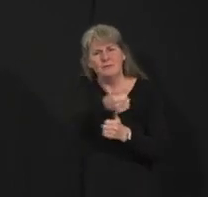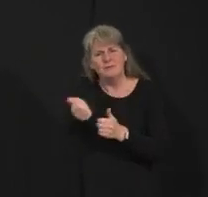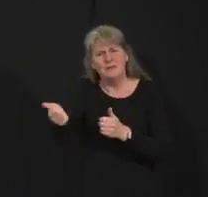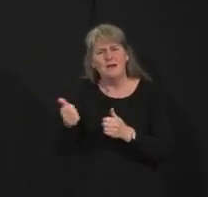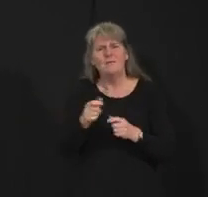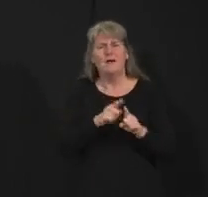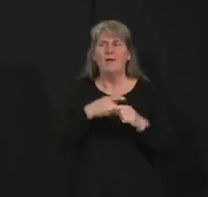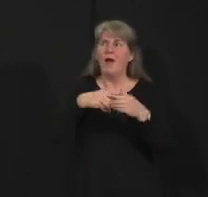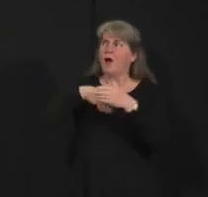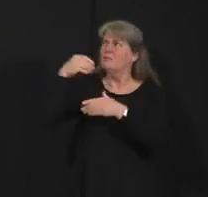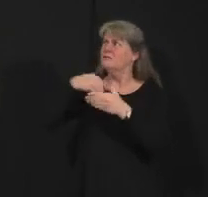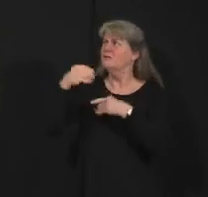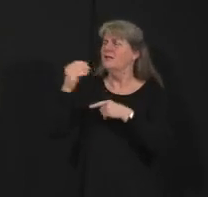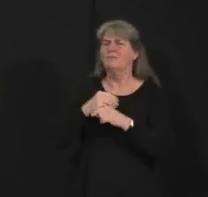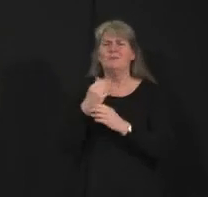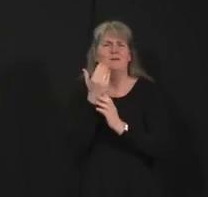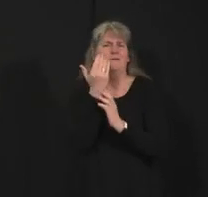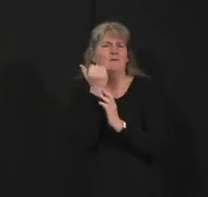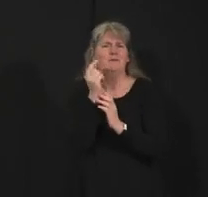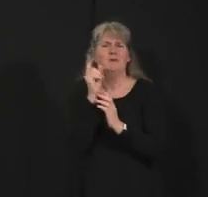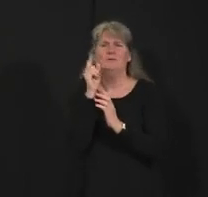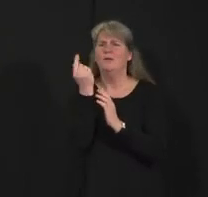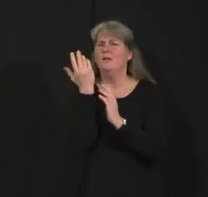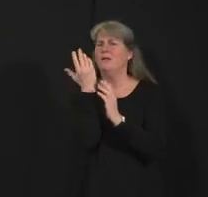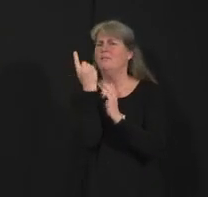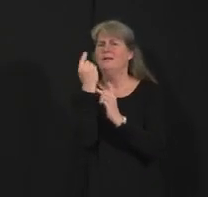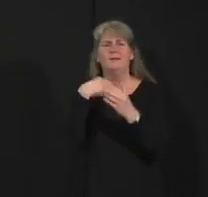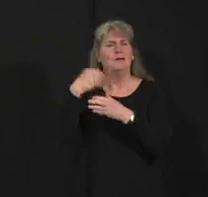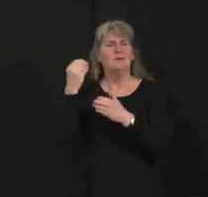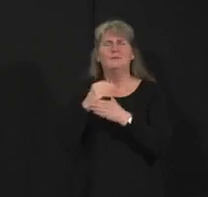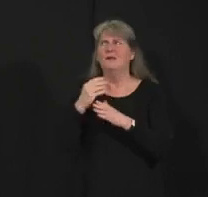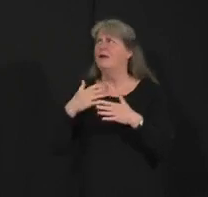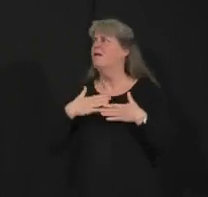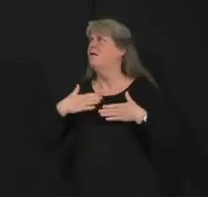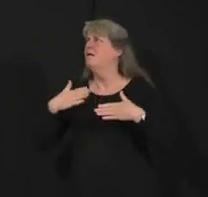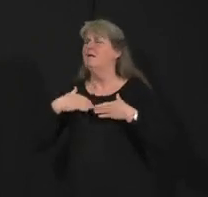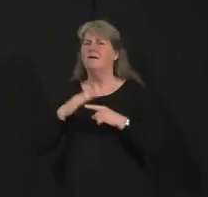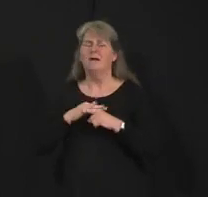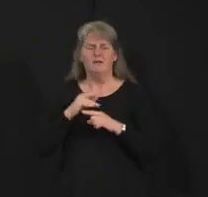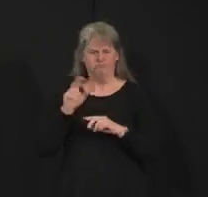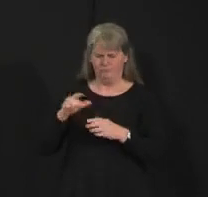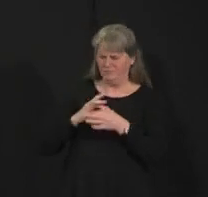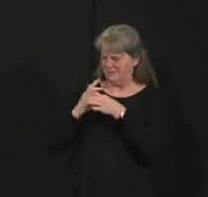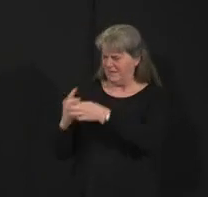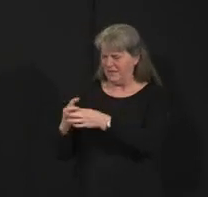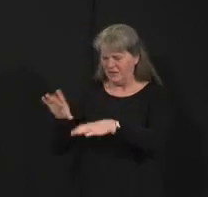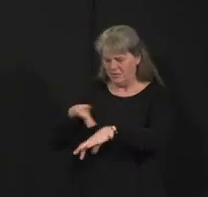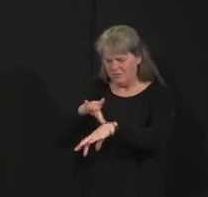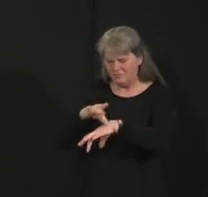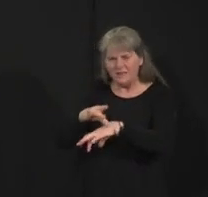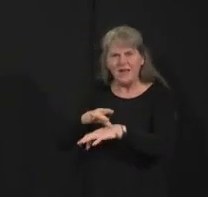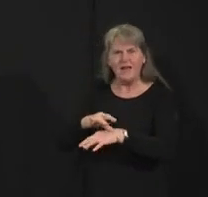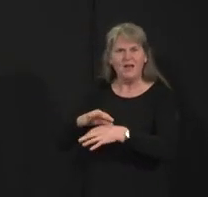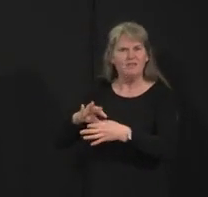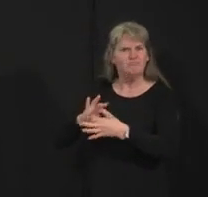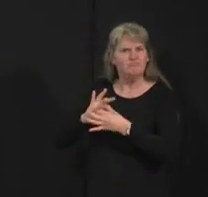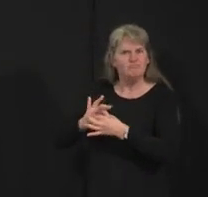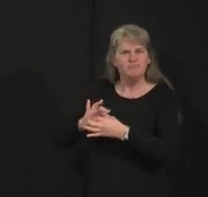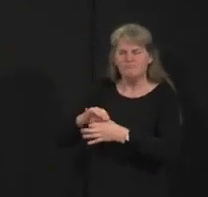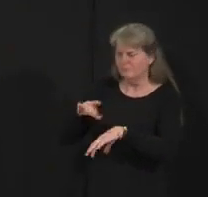Getting outside or even just 15 or 20 minutes a day, appreciating nature, ensuring we